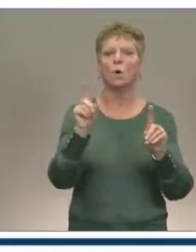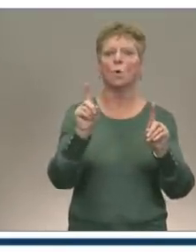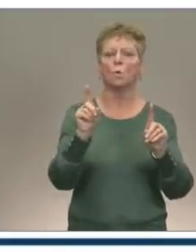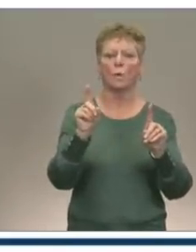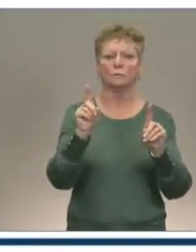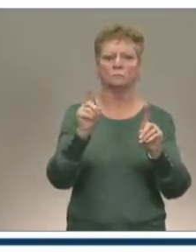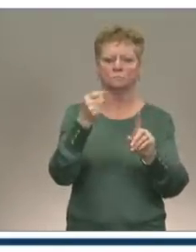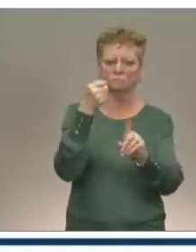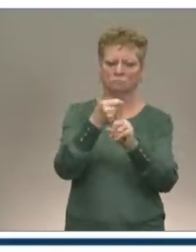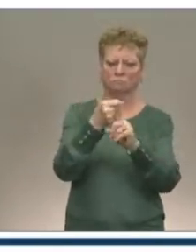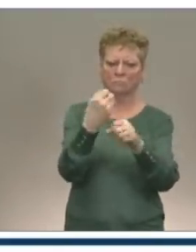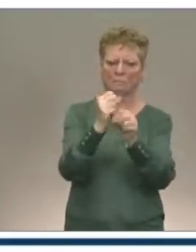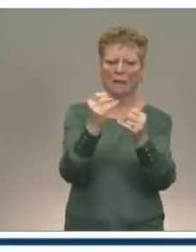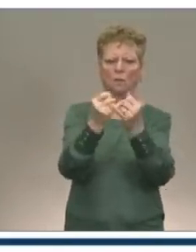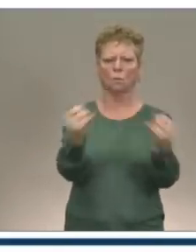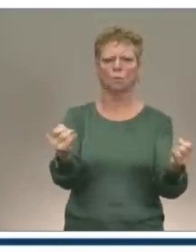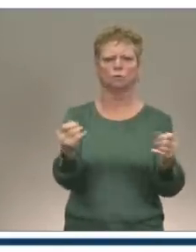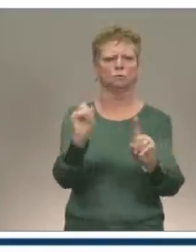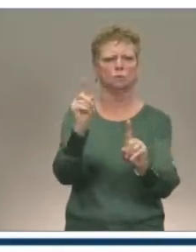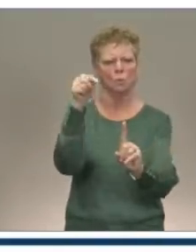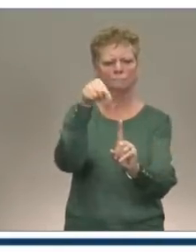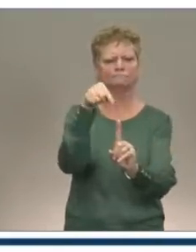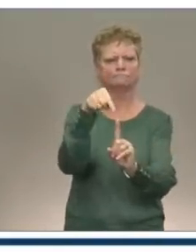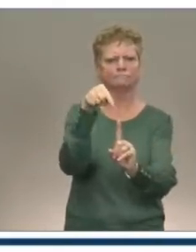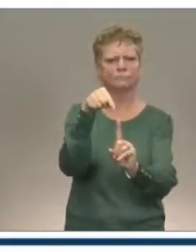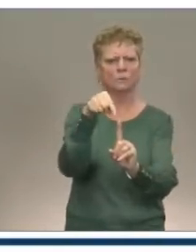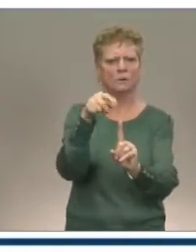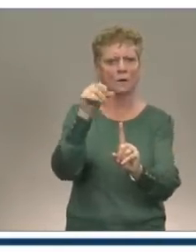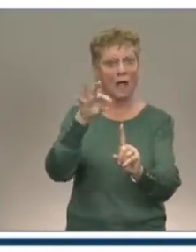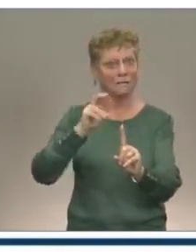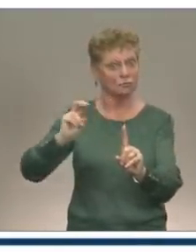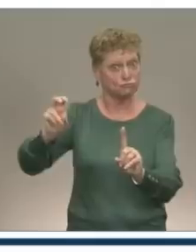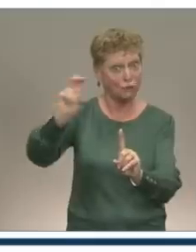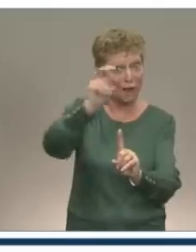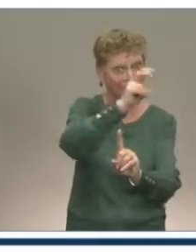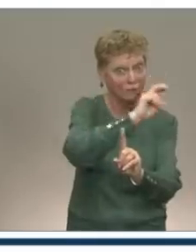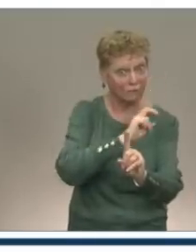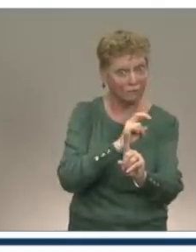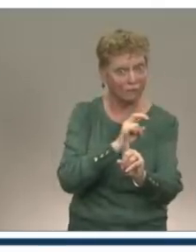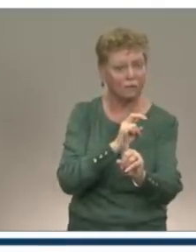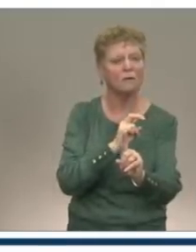the increase in cases so if it's more travel related we'd look at how we maybe need to put